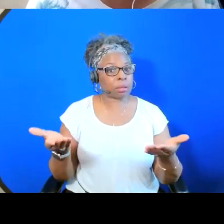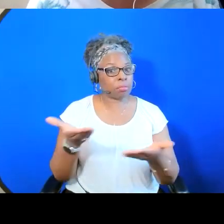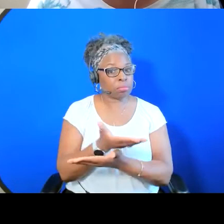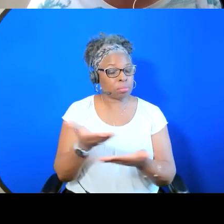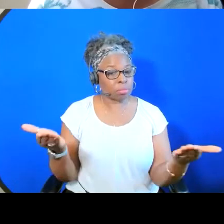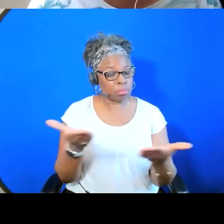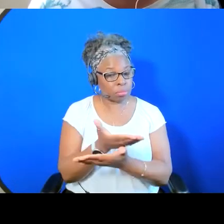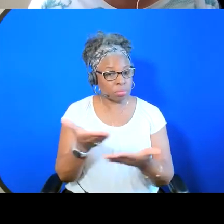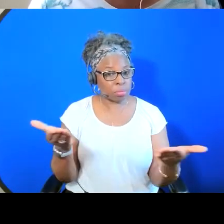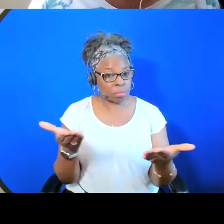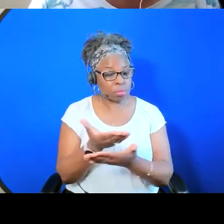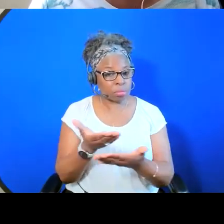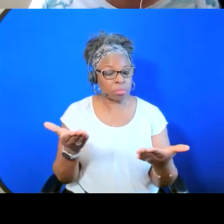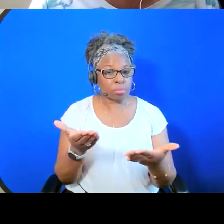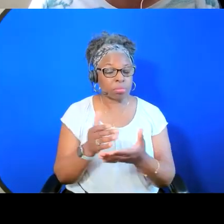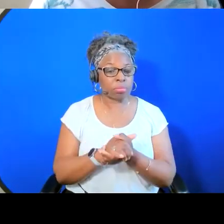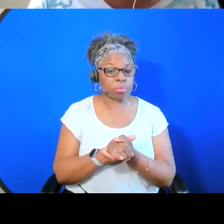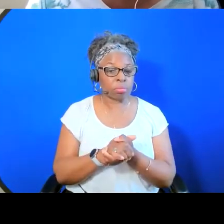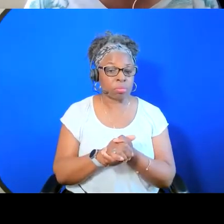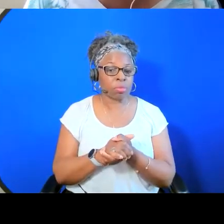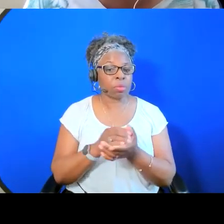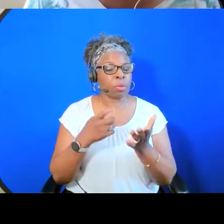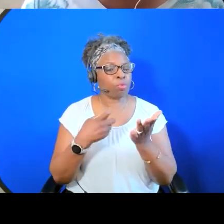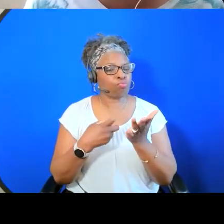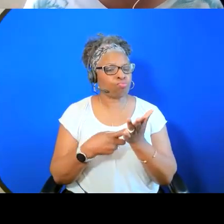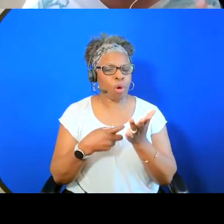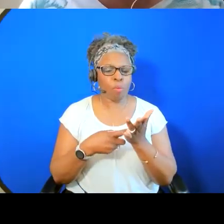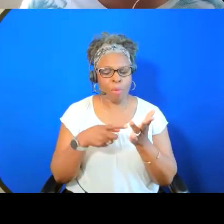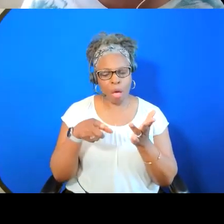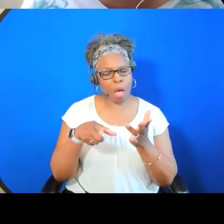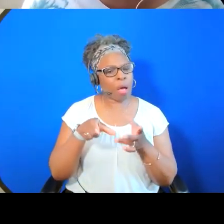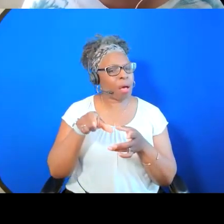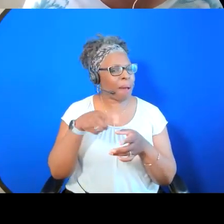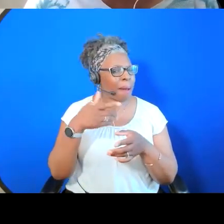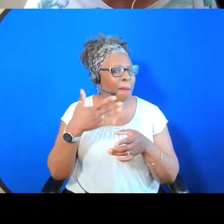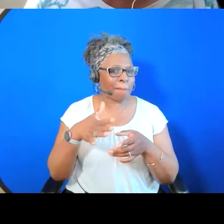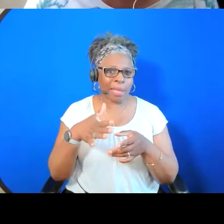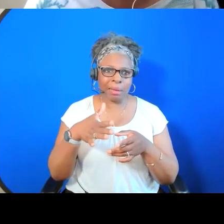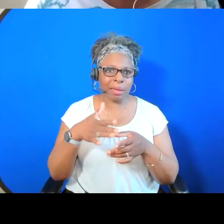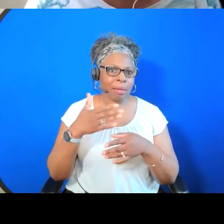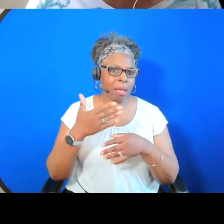Because Roma never ever had the chance to sit around the round table with people who